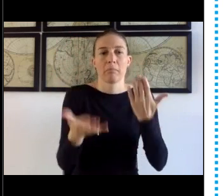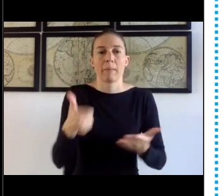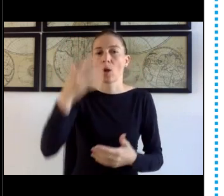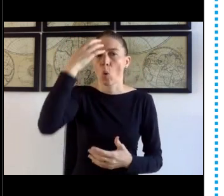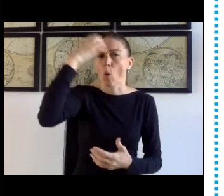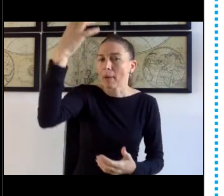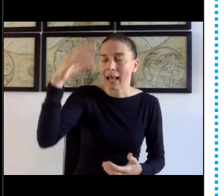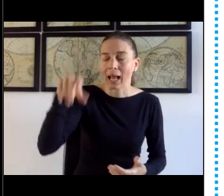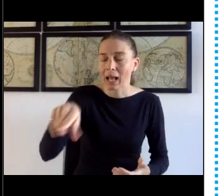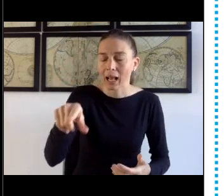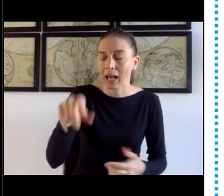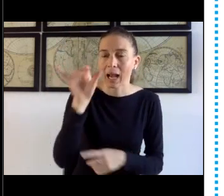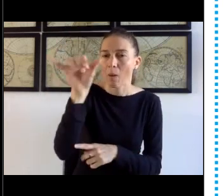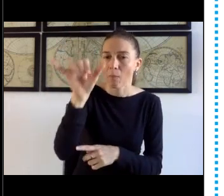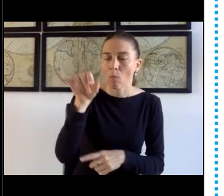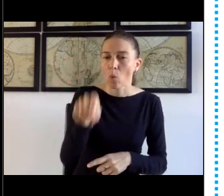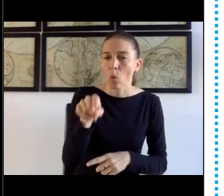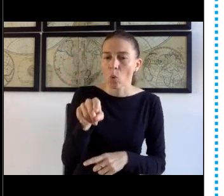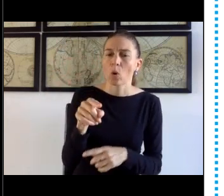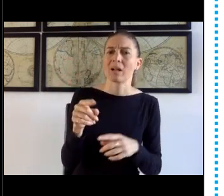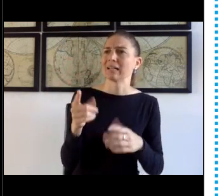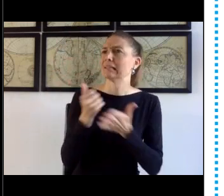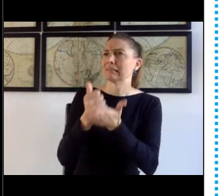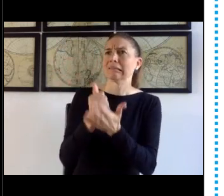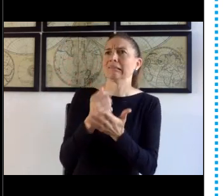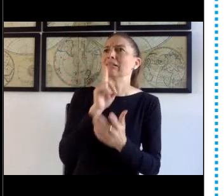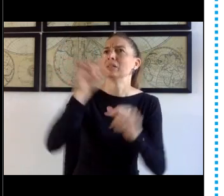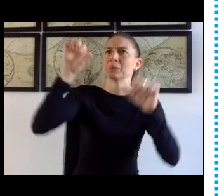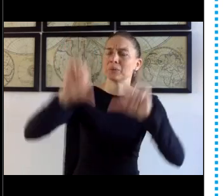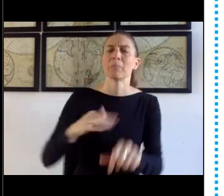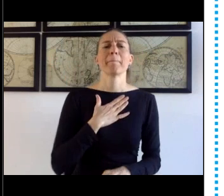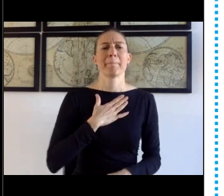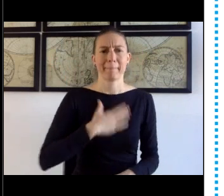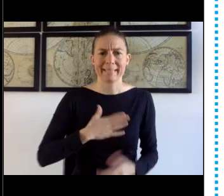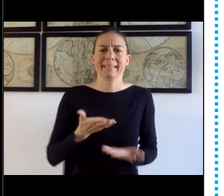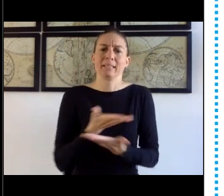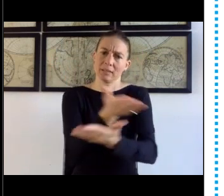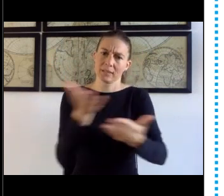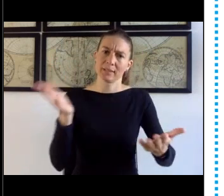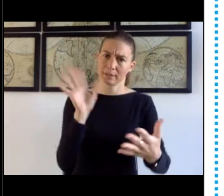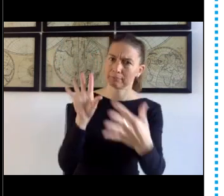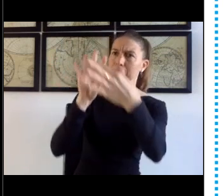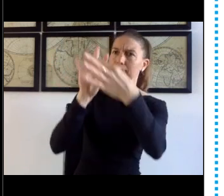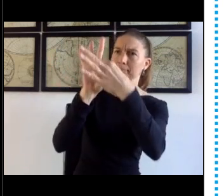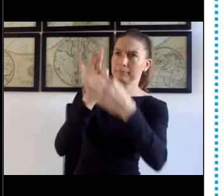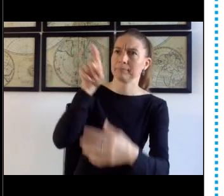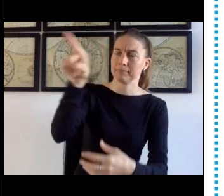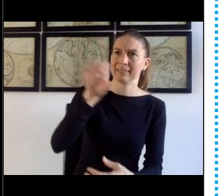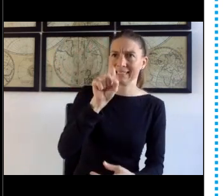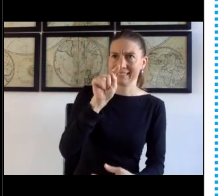please, notify Steer and tell them what the problems are so this can be reflected in the study.